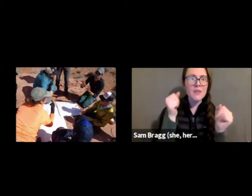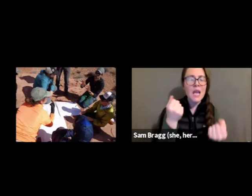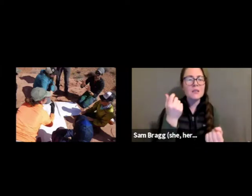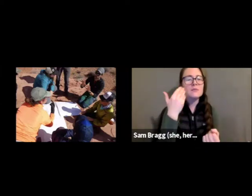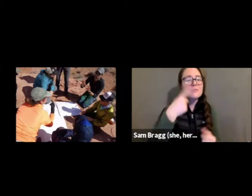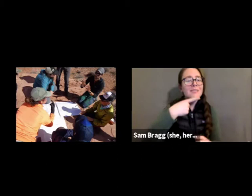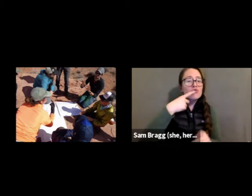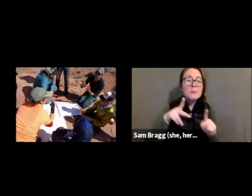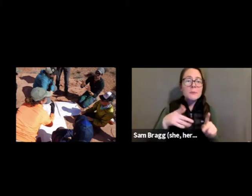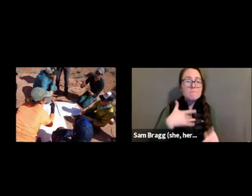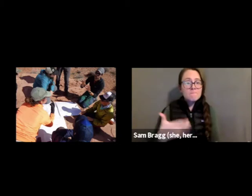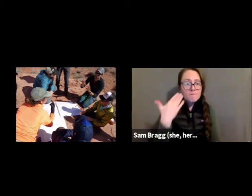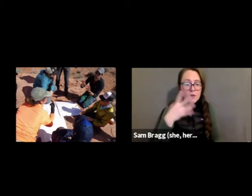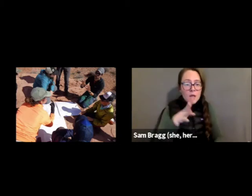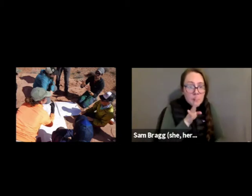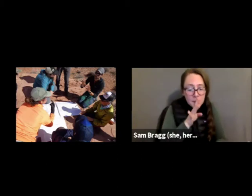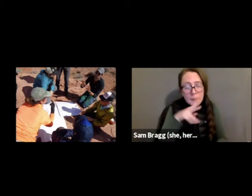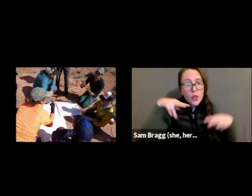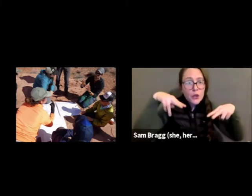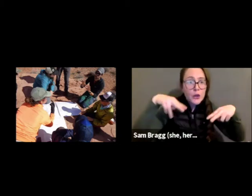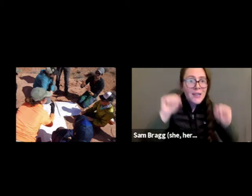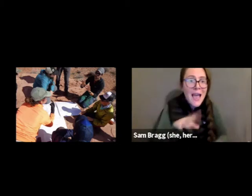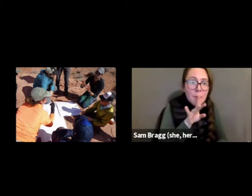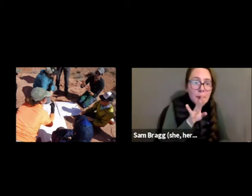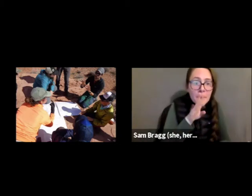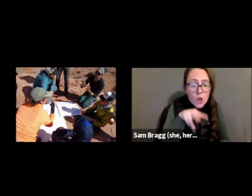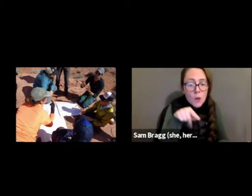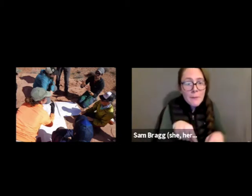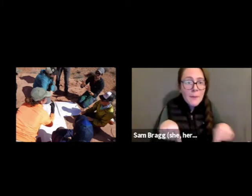going on because it was going too quickly. So hearing people would typically just speak